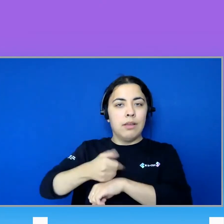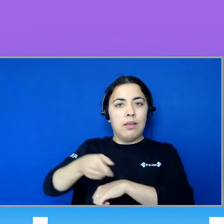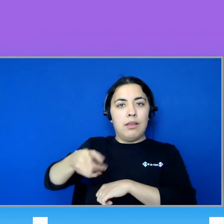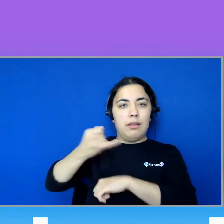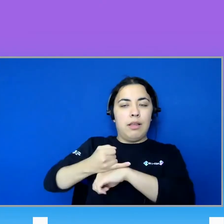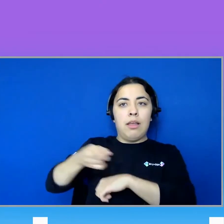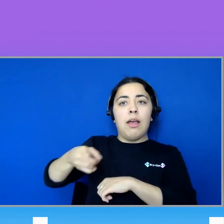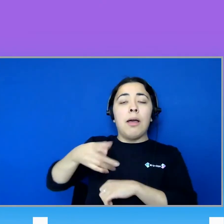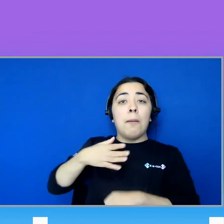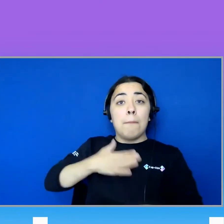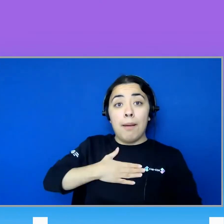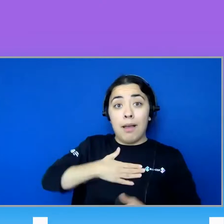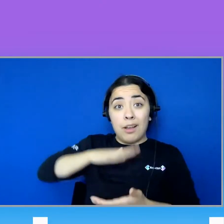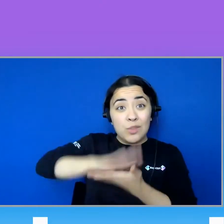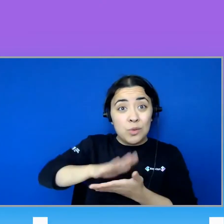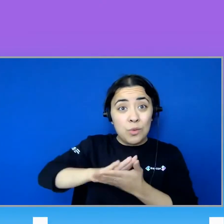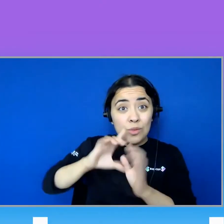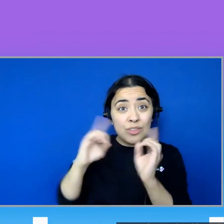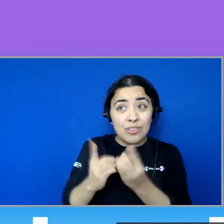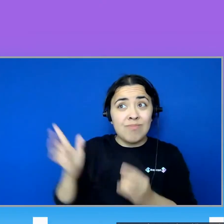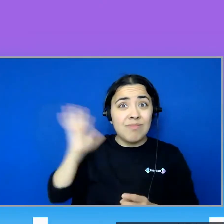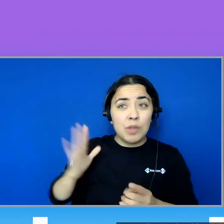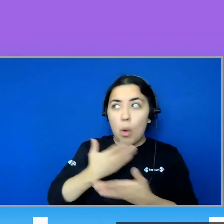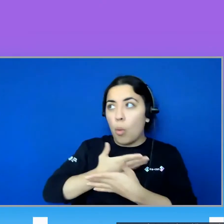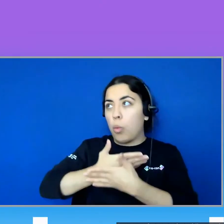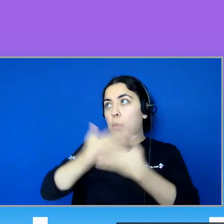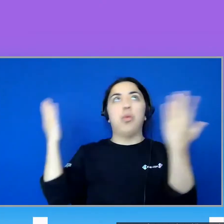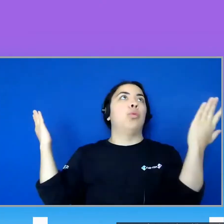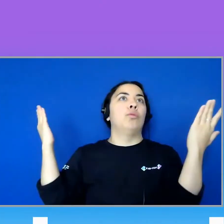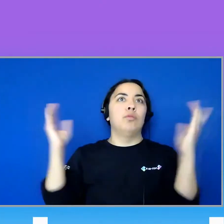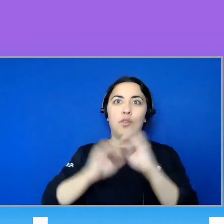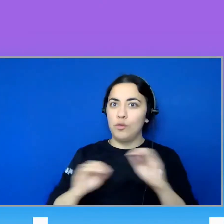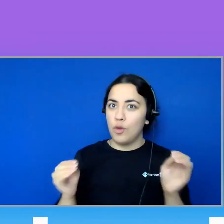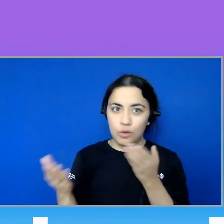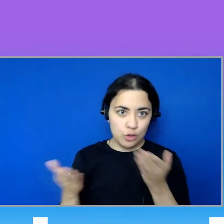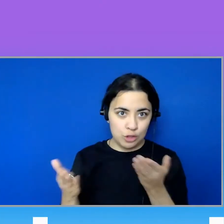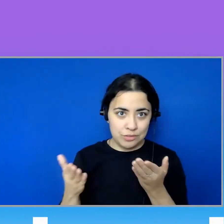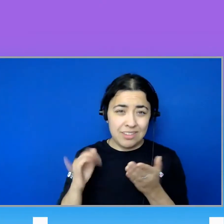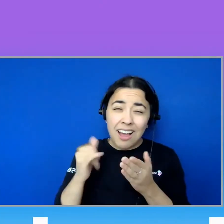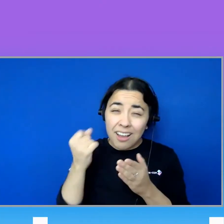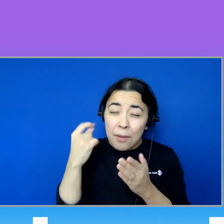have any services at that time,